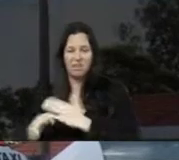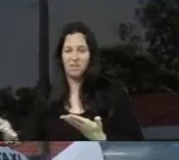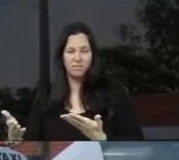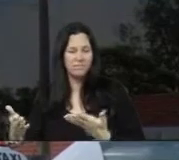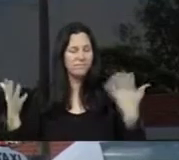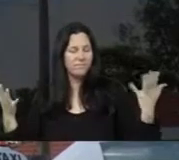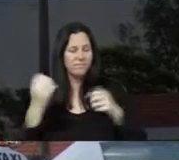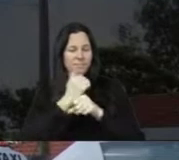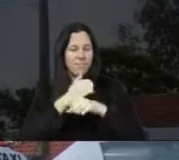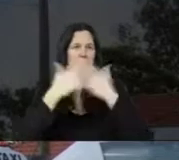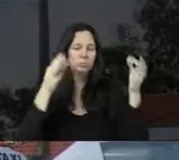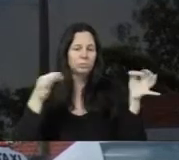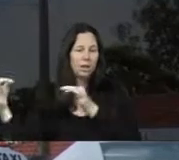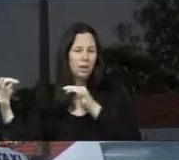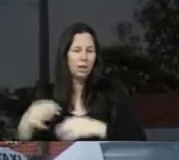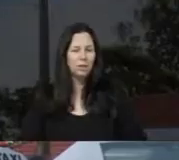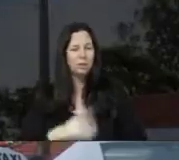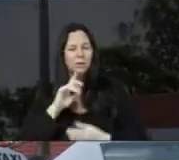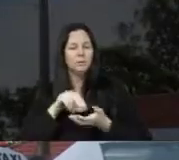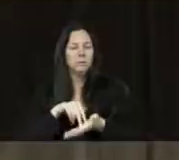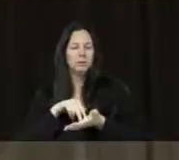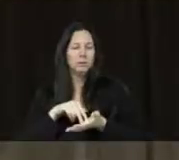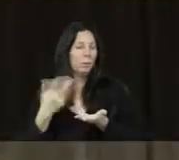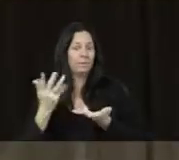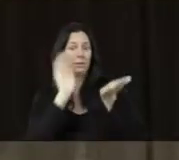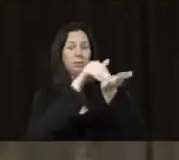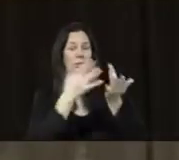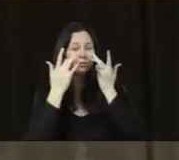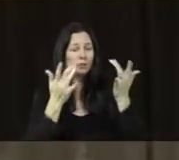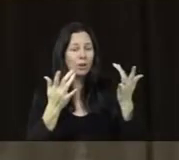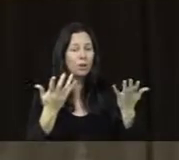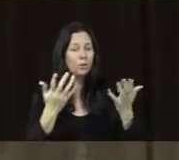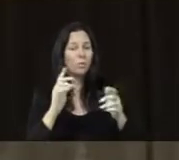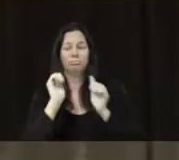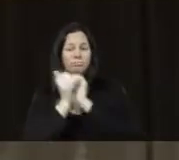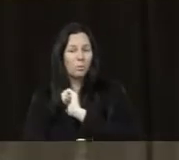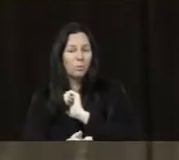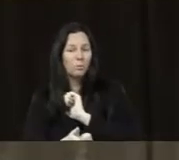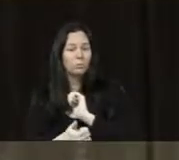Regardless, you know, I'd often be getting taxis that I couldn't get into,